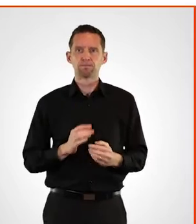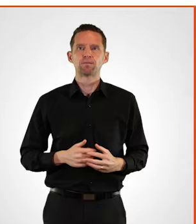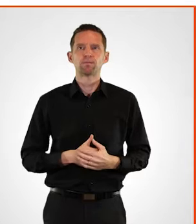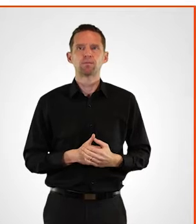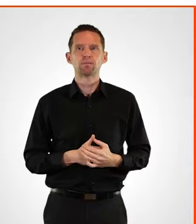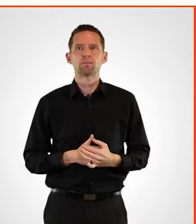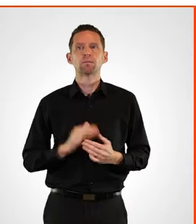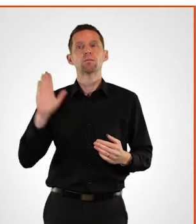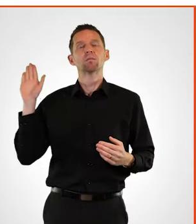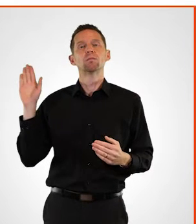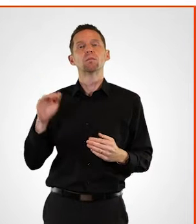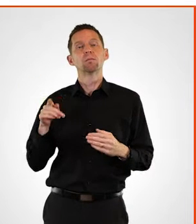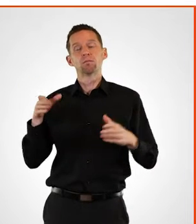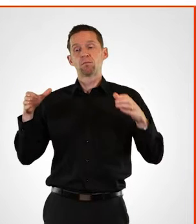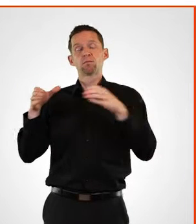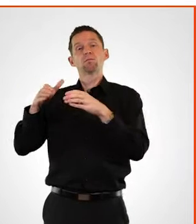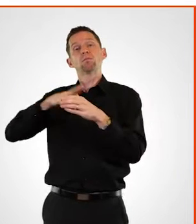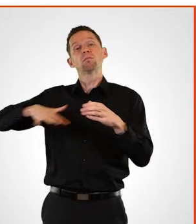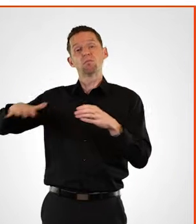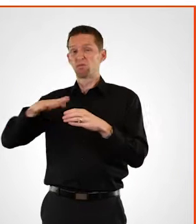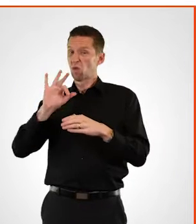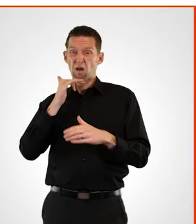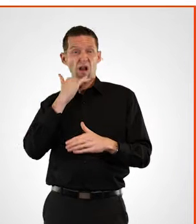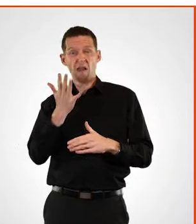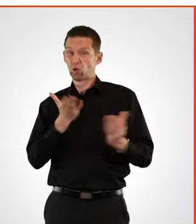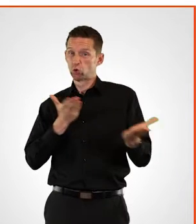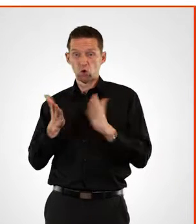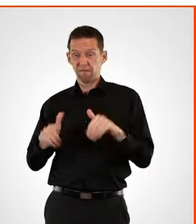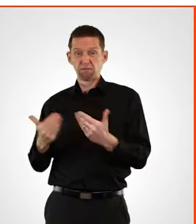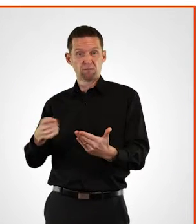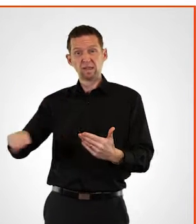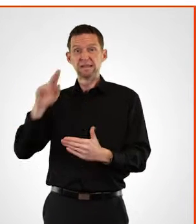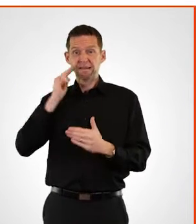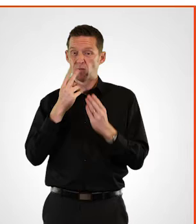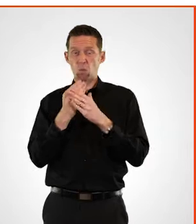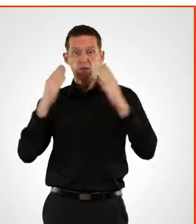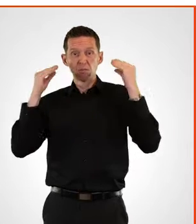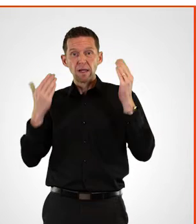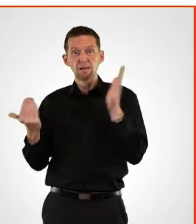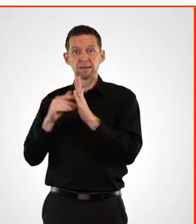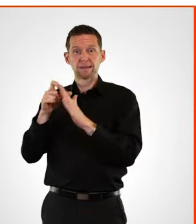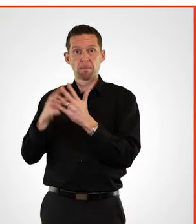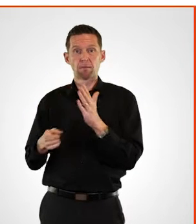and that is, first, this is a population that is underserved. They need people who care about them